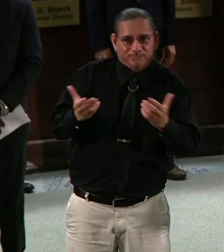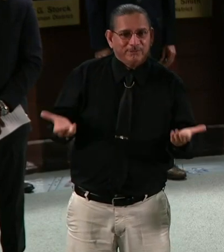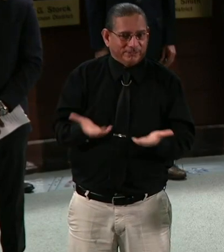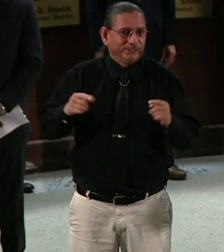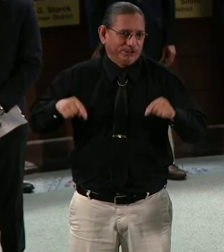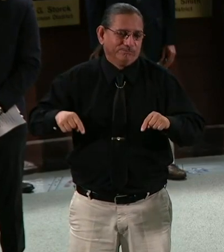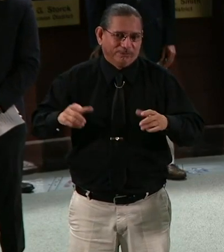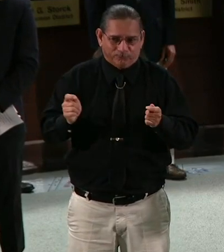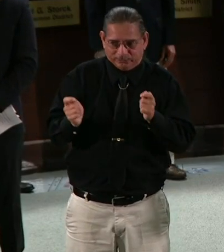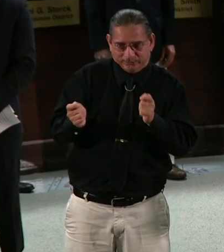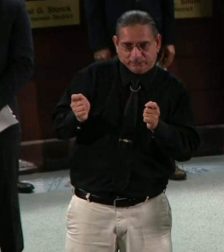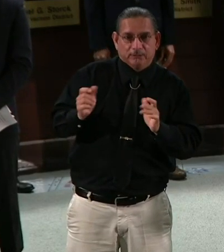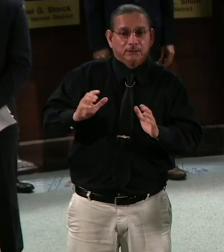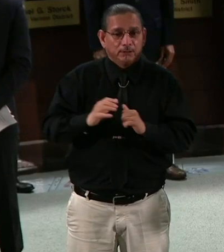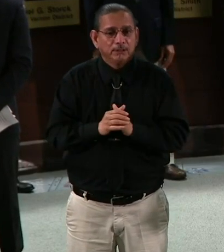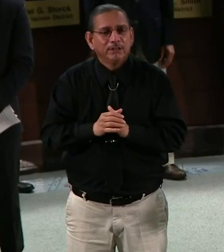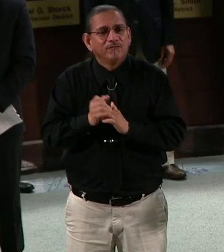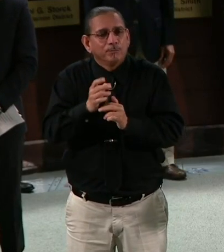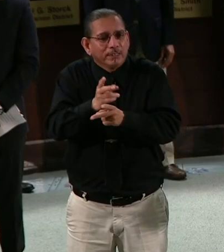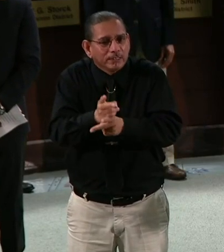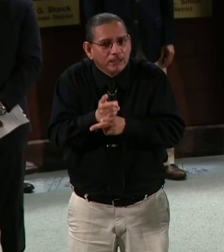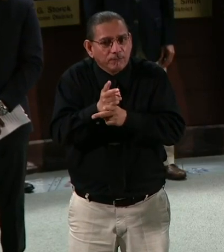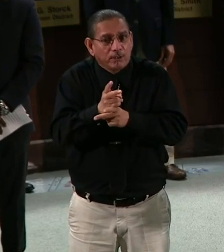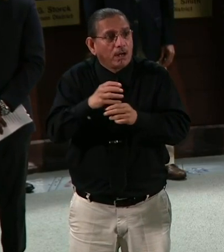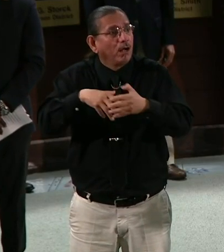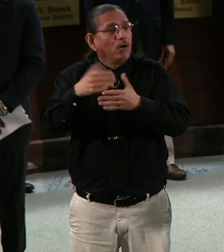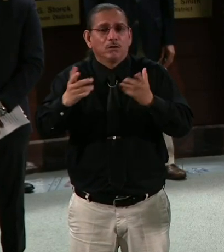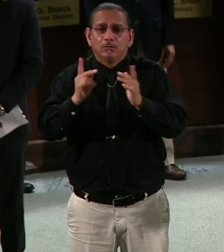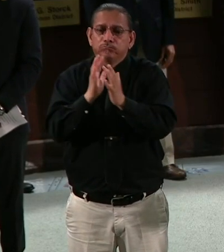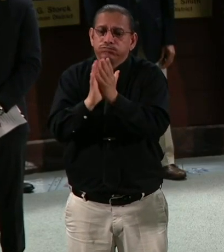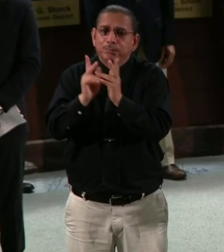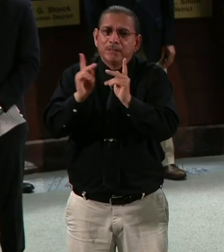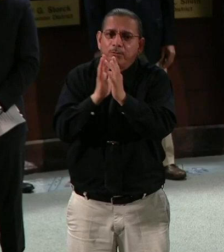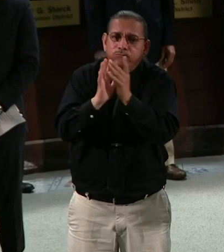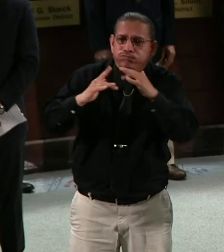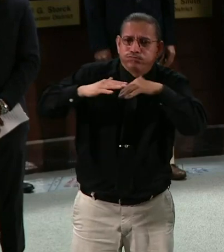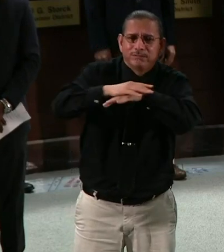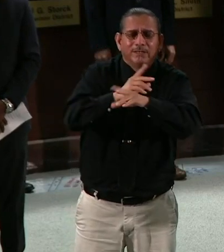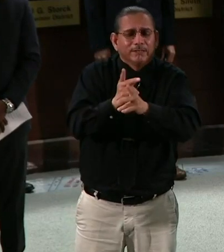BE EVEN MORE CAUTIOUS WHEN WE